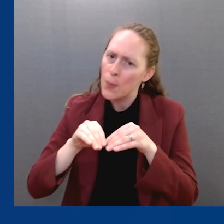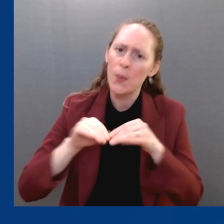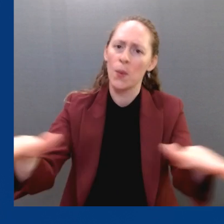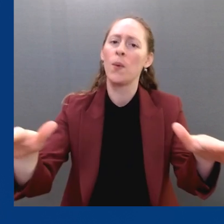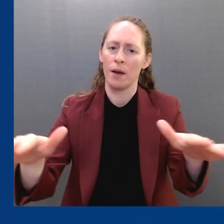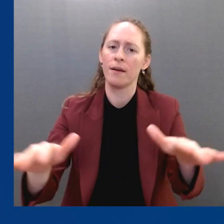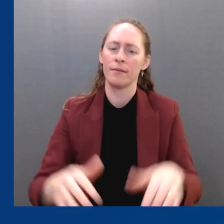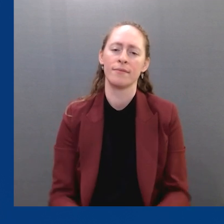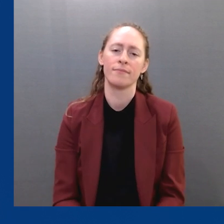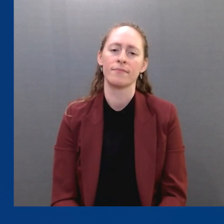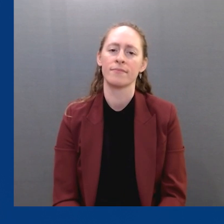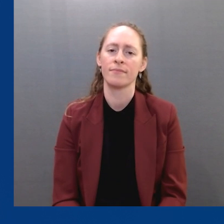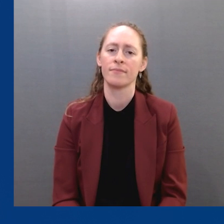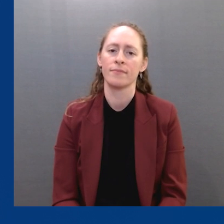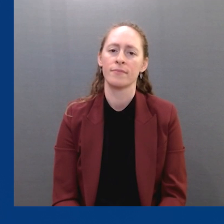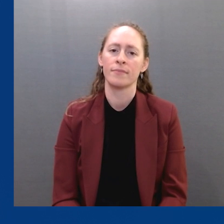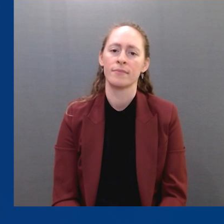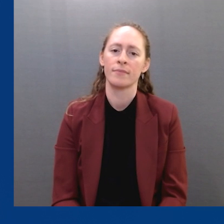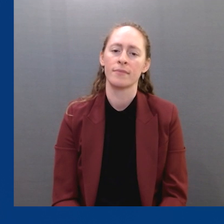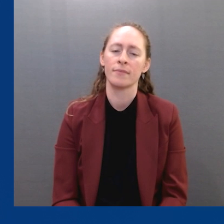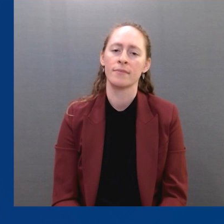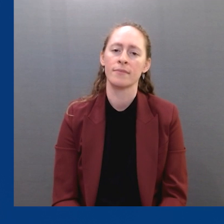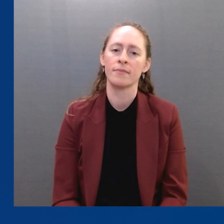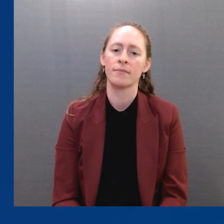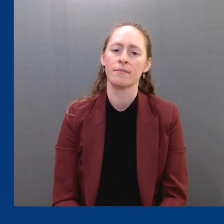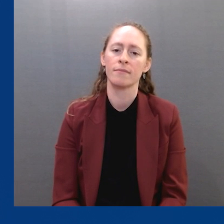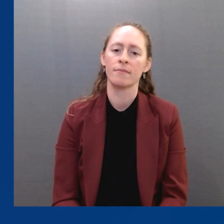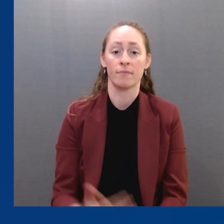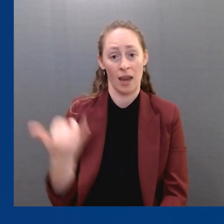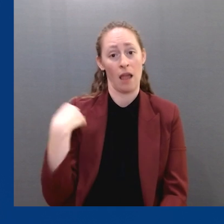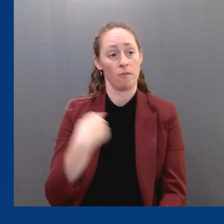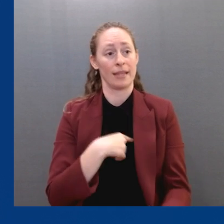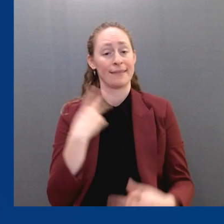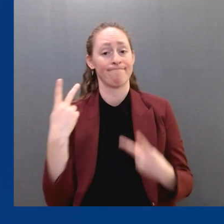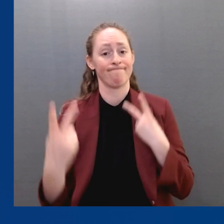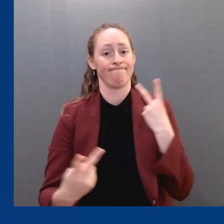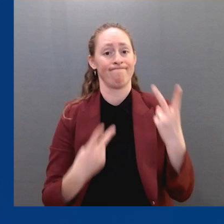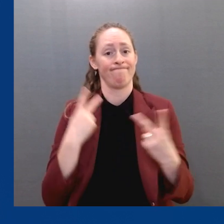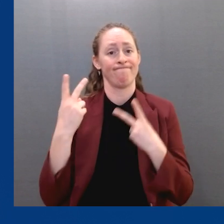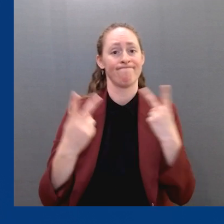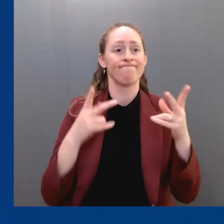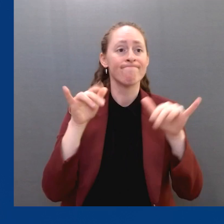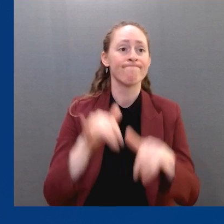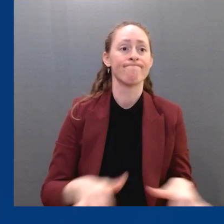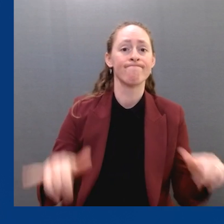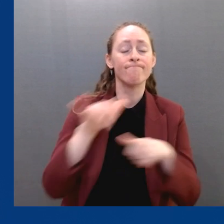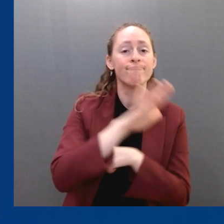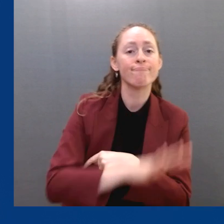into what we've experienced from a public health and clinical standpoint in the different waves